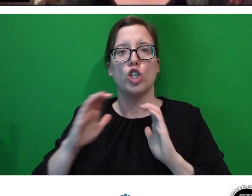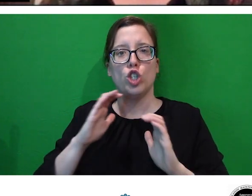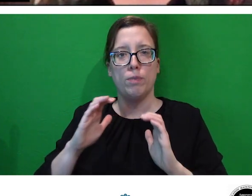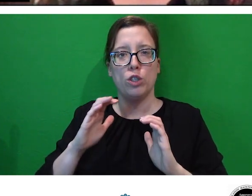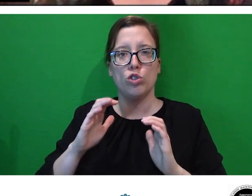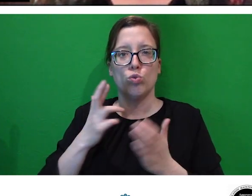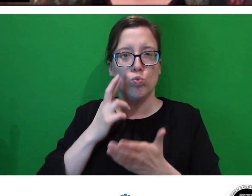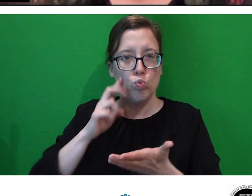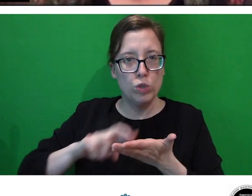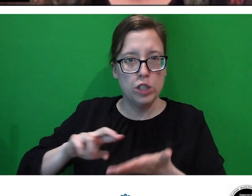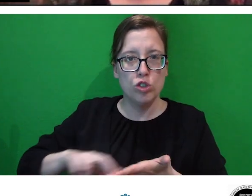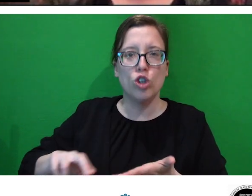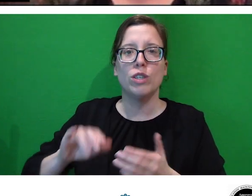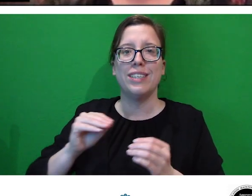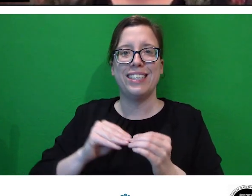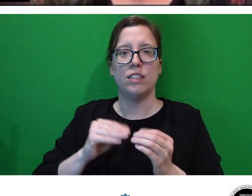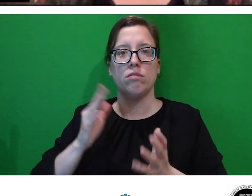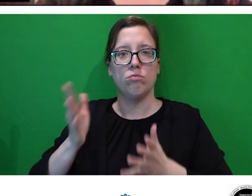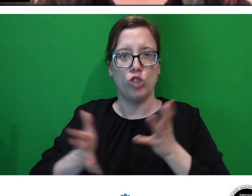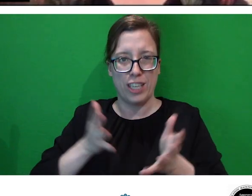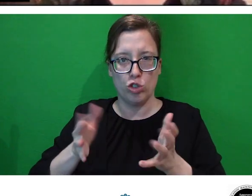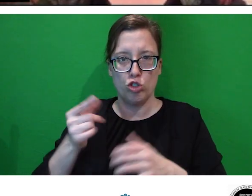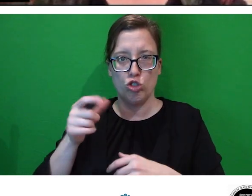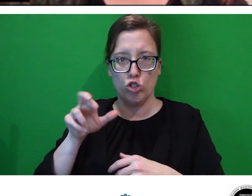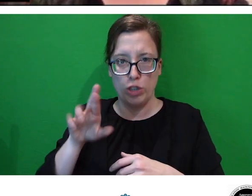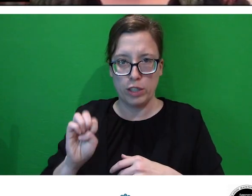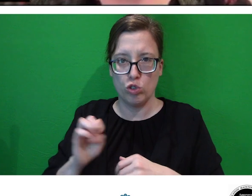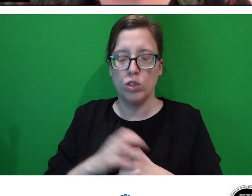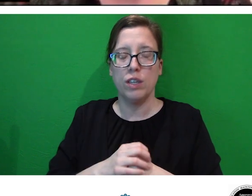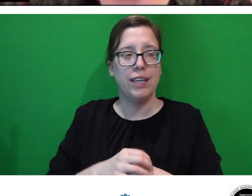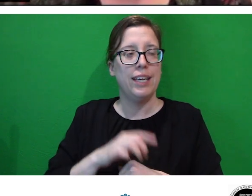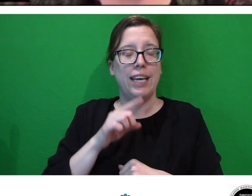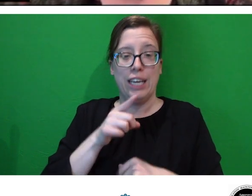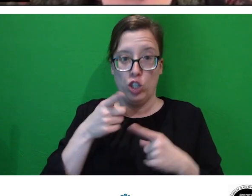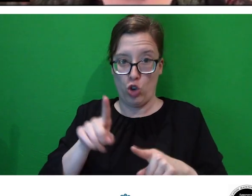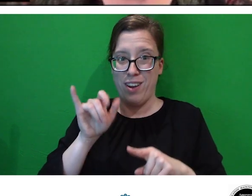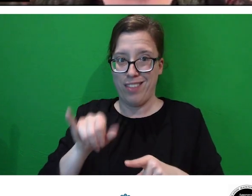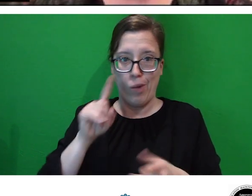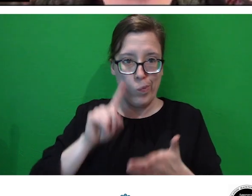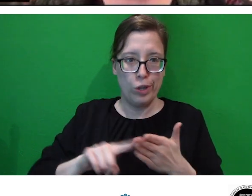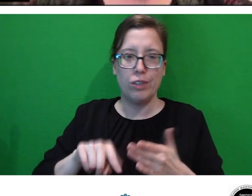He started in one of my first gesture studies, one of my first forays in communication research